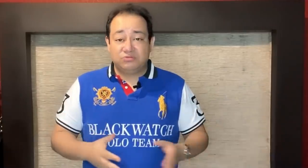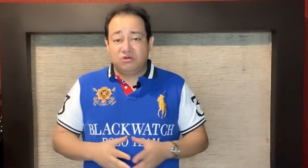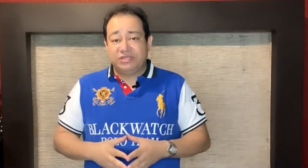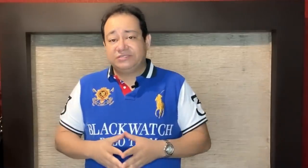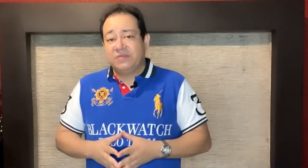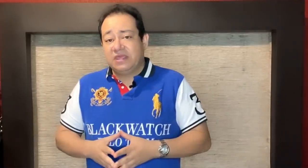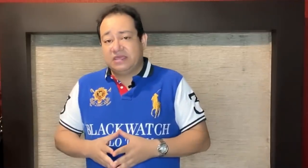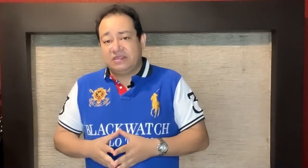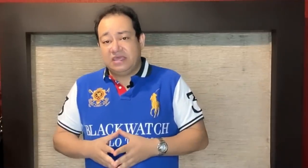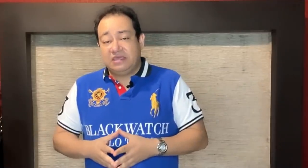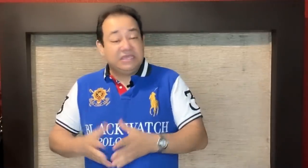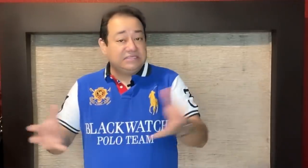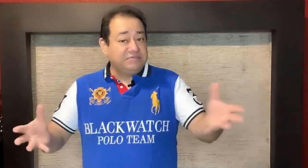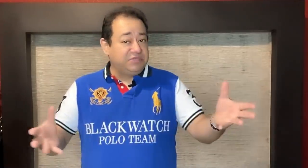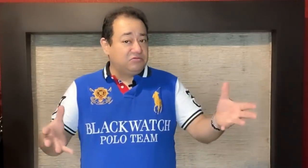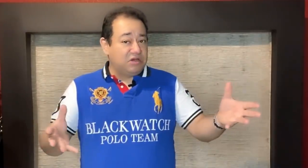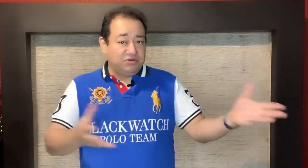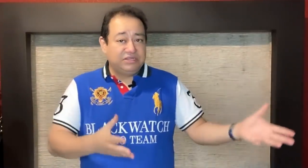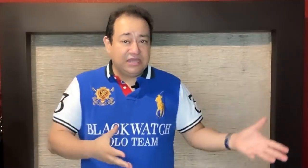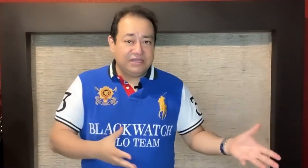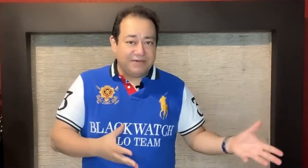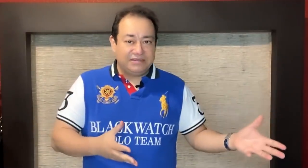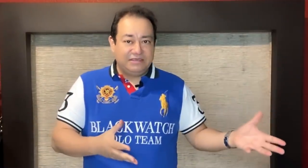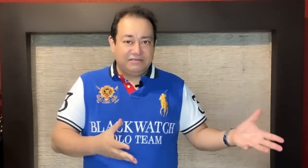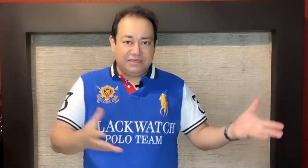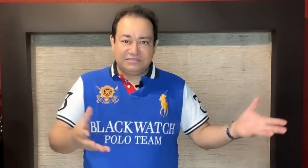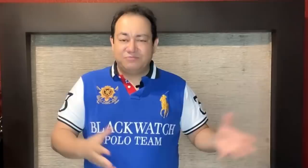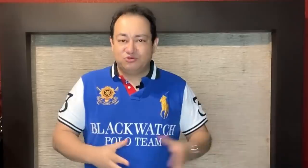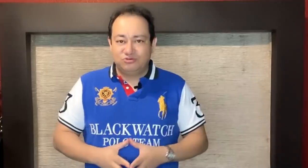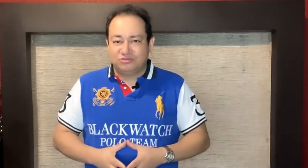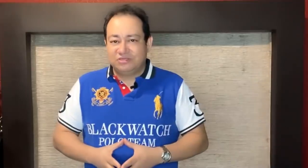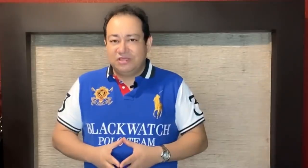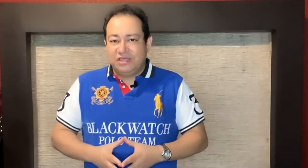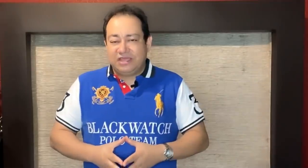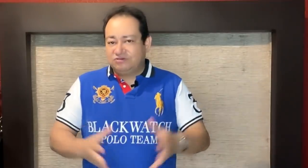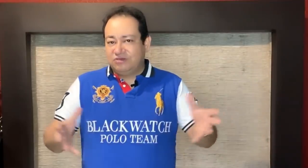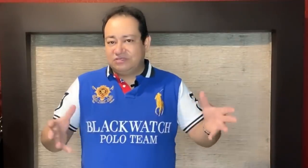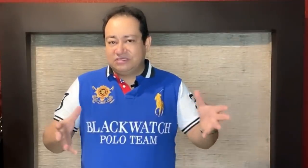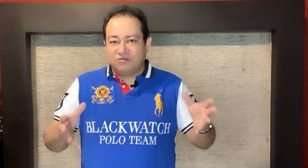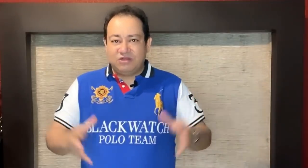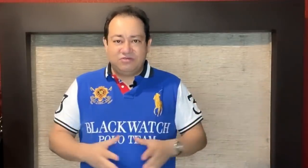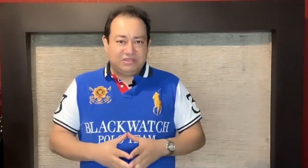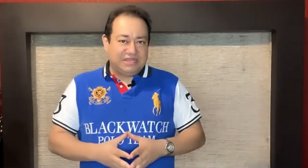that you and so I invite you to join the debate and grow together if not